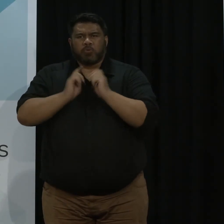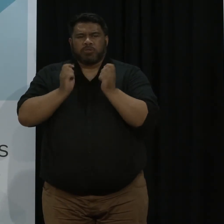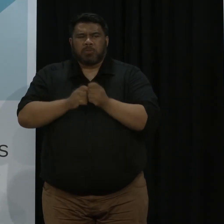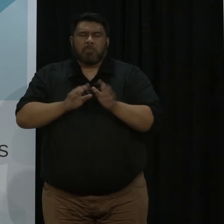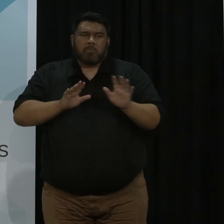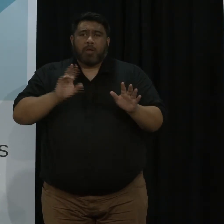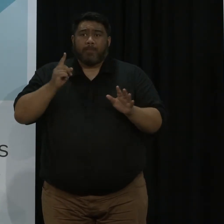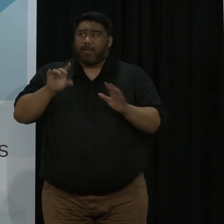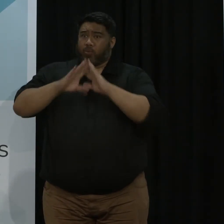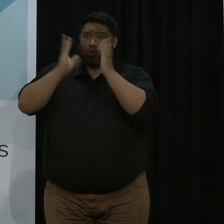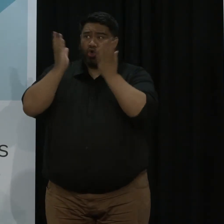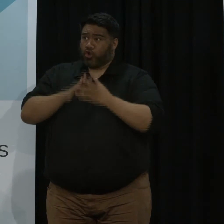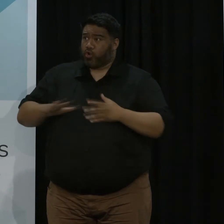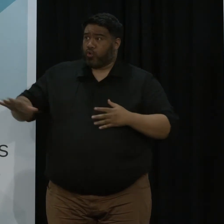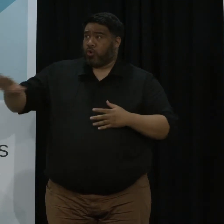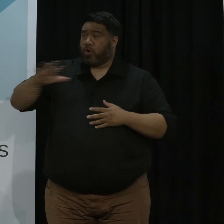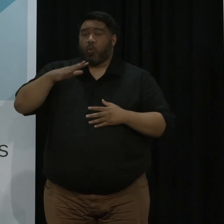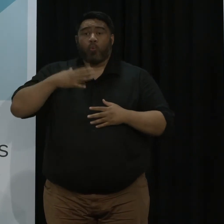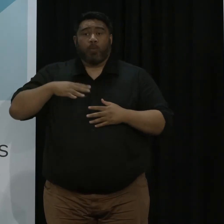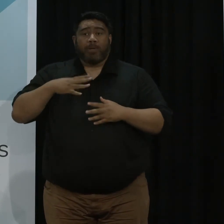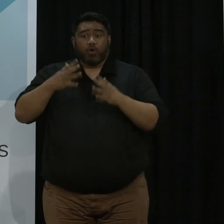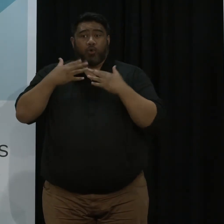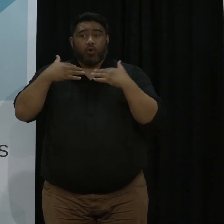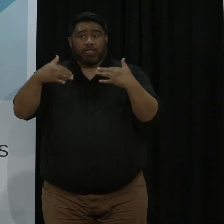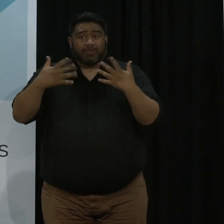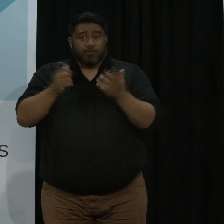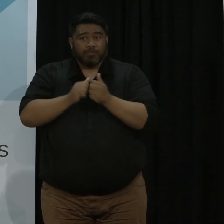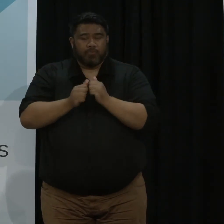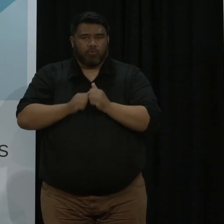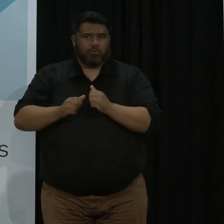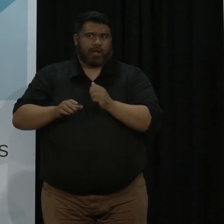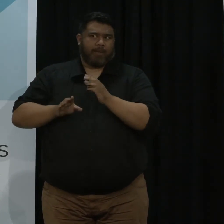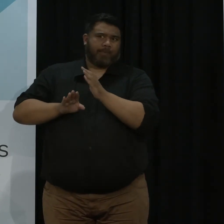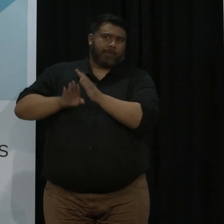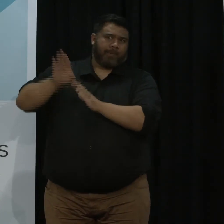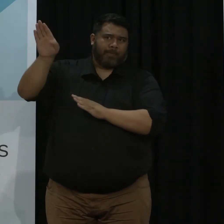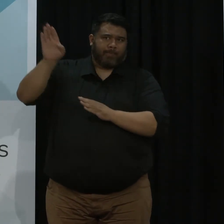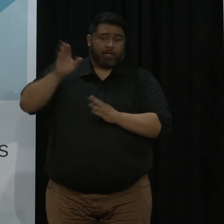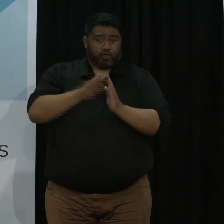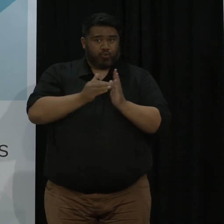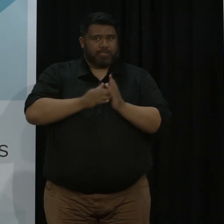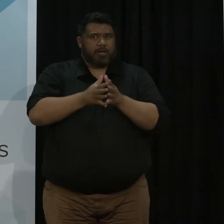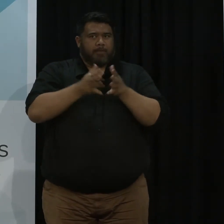reluctant to sponsor major women's sports teams but all over the world audiences for